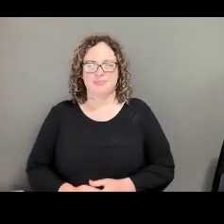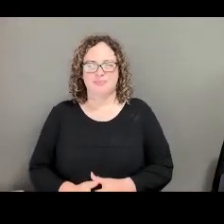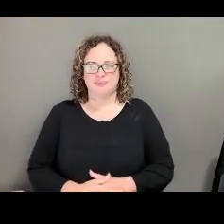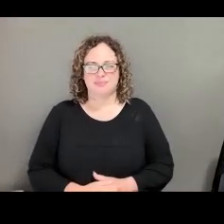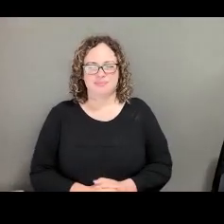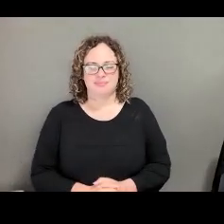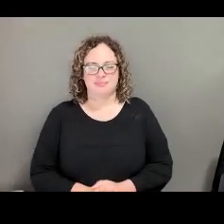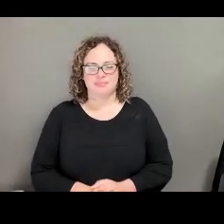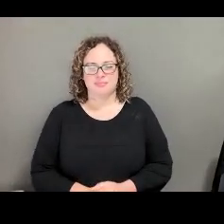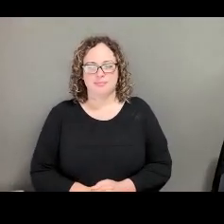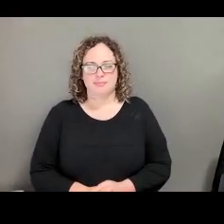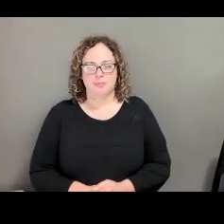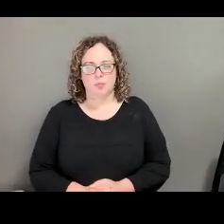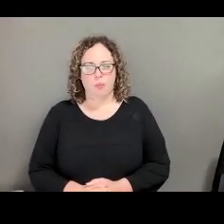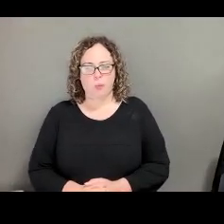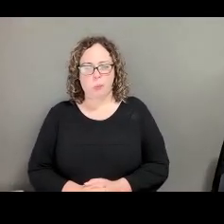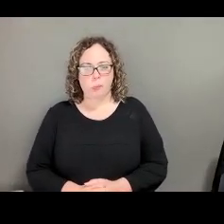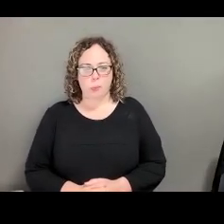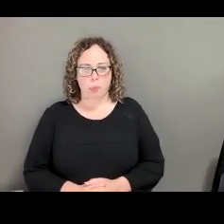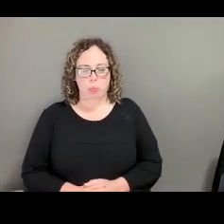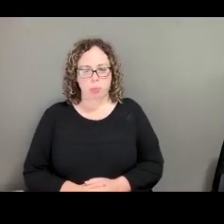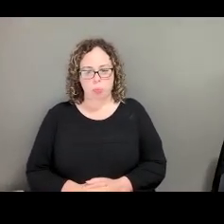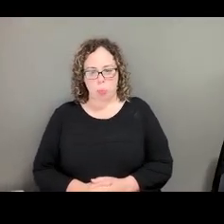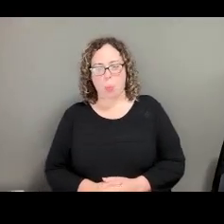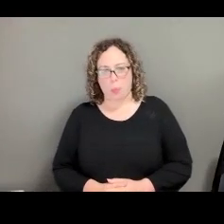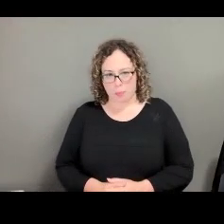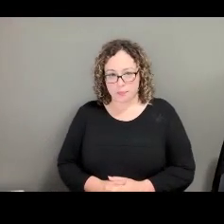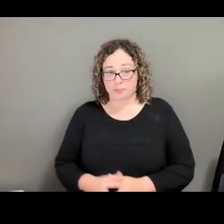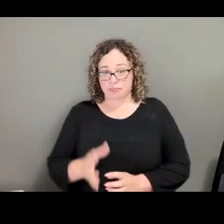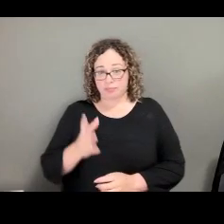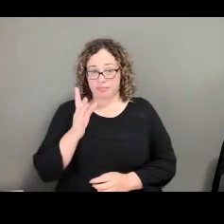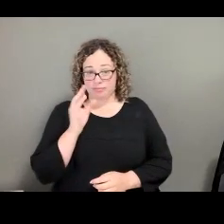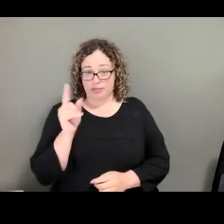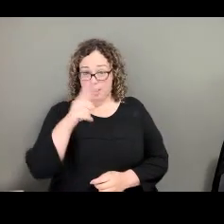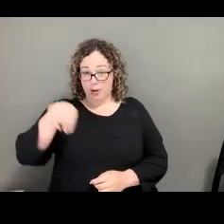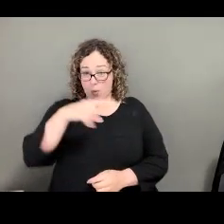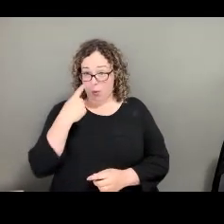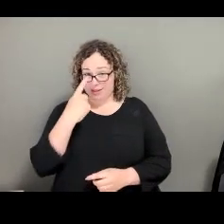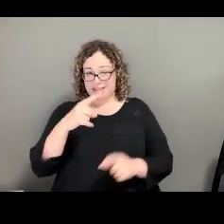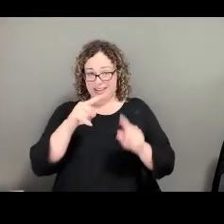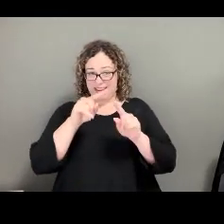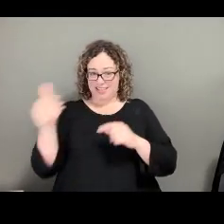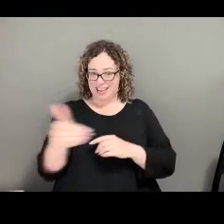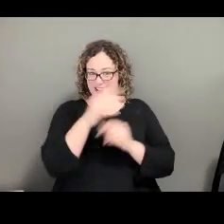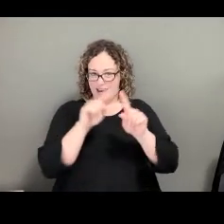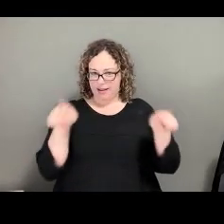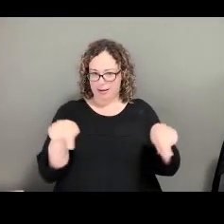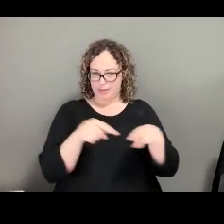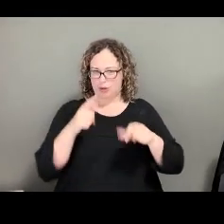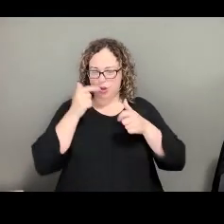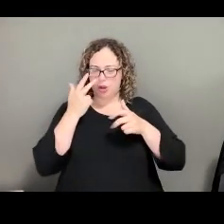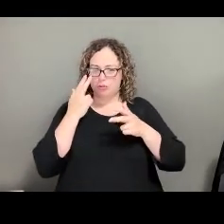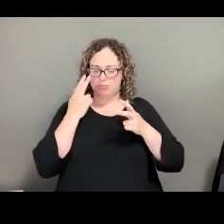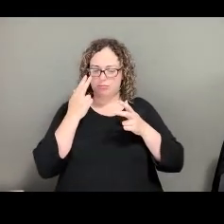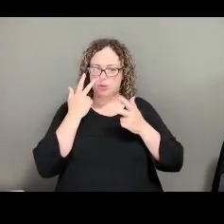Can everyone see crabs? Okay, okay, okay.